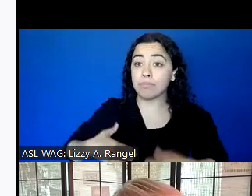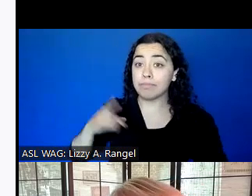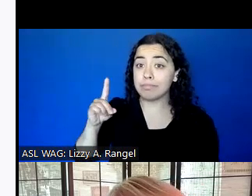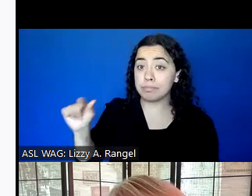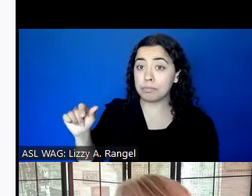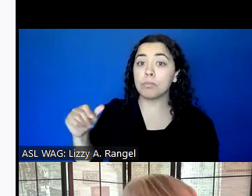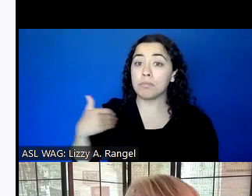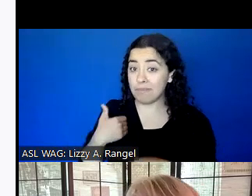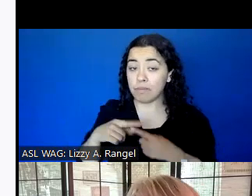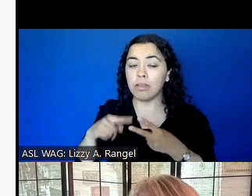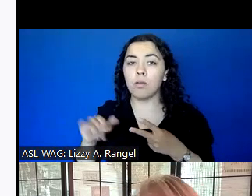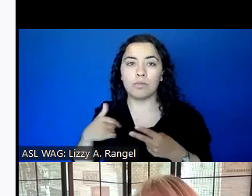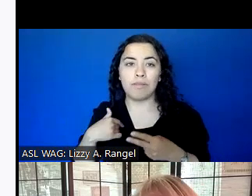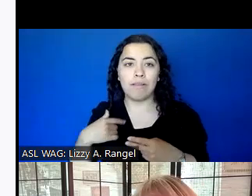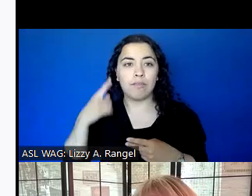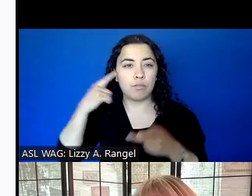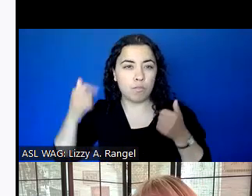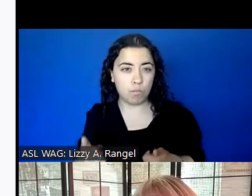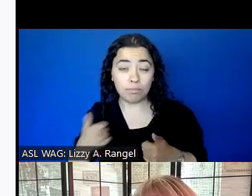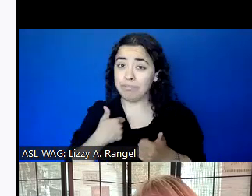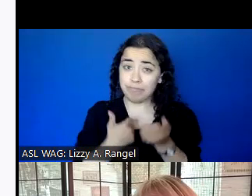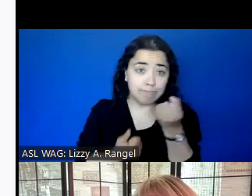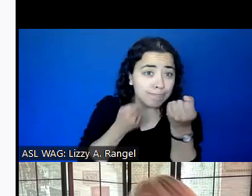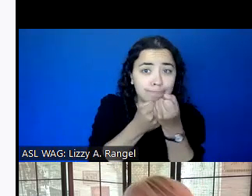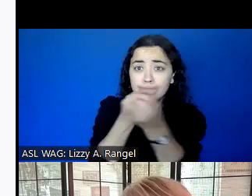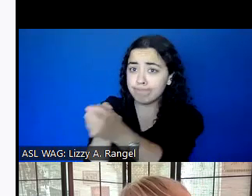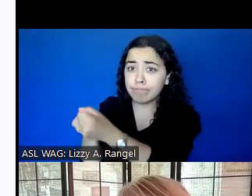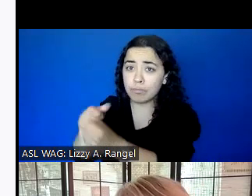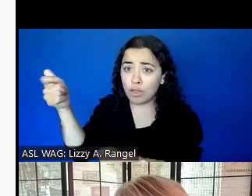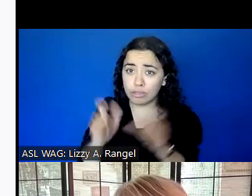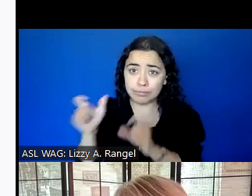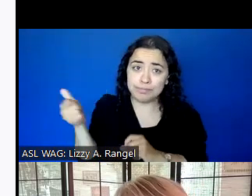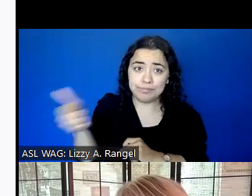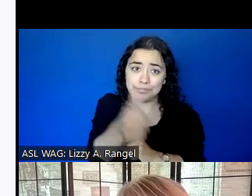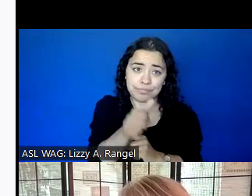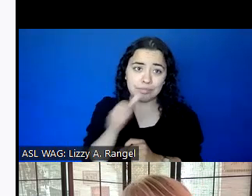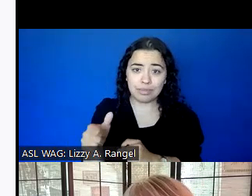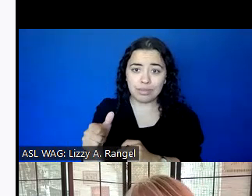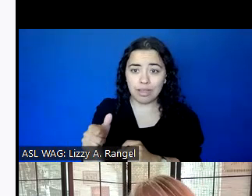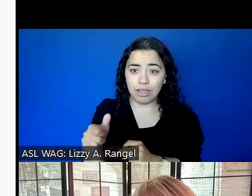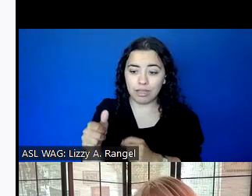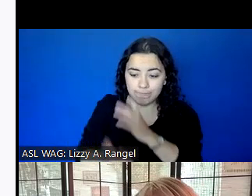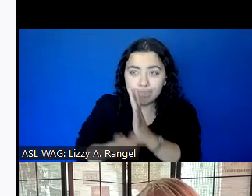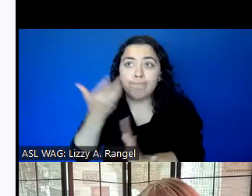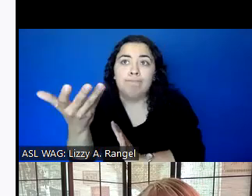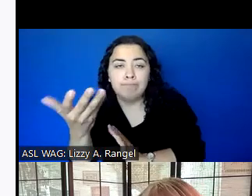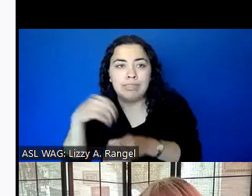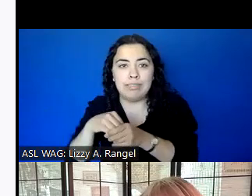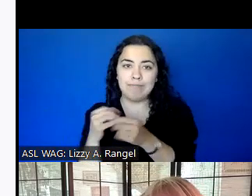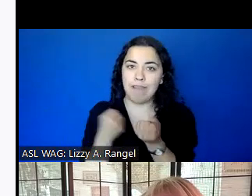But who am I to talk about accessibility? For one, in a previous lifetime, I was a hospice nurse,